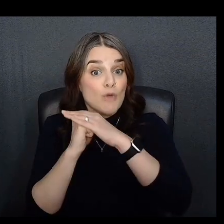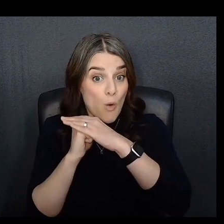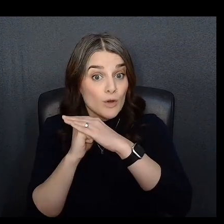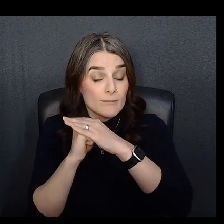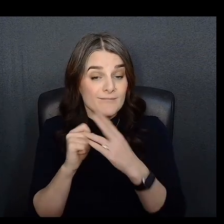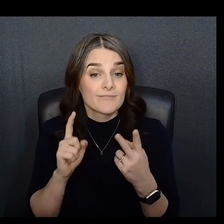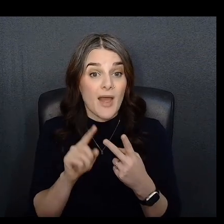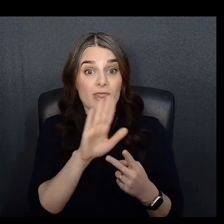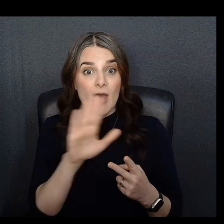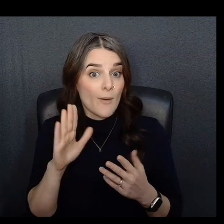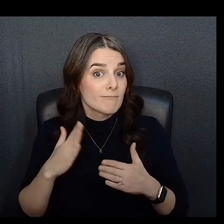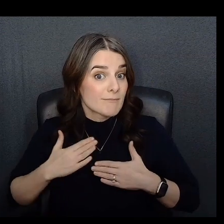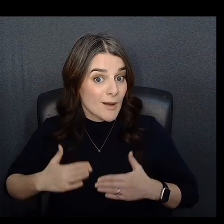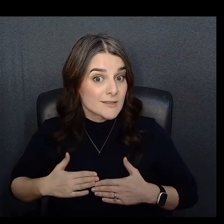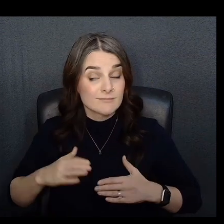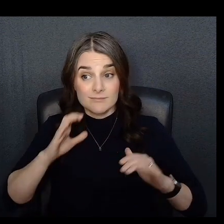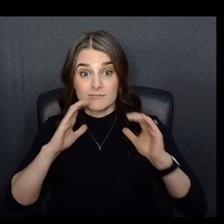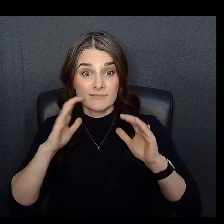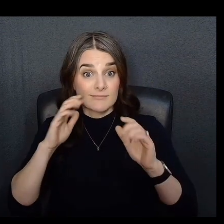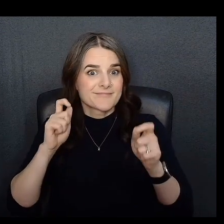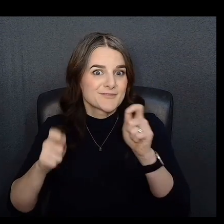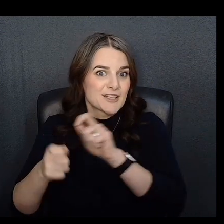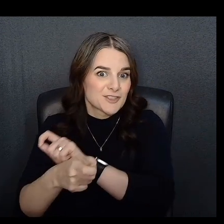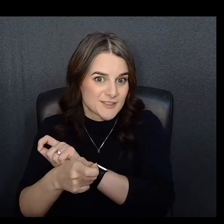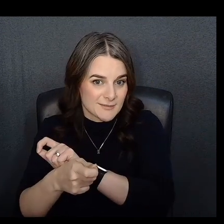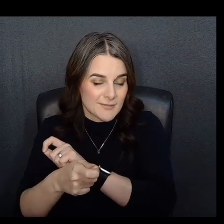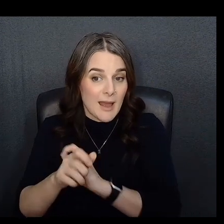And sex and intimacy might have been a really important part